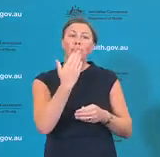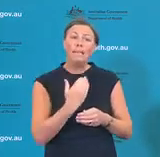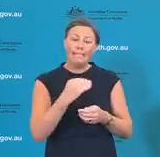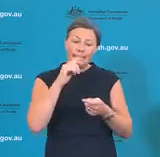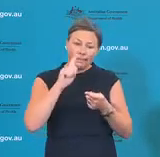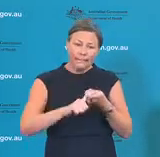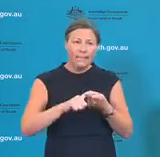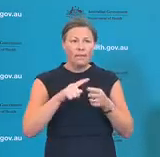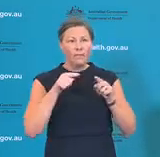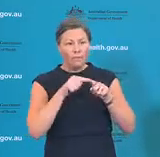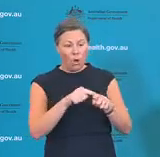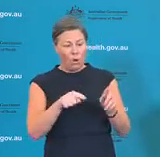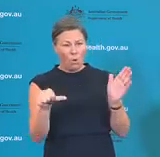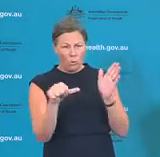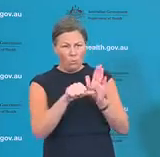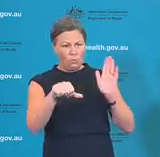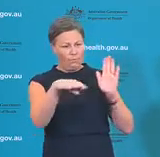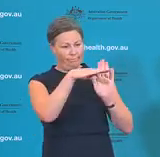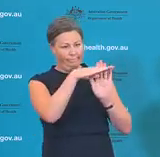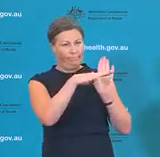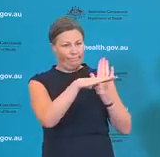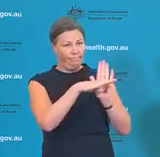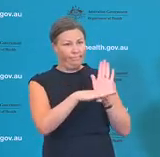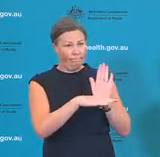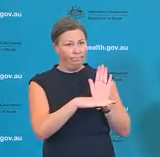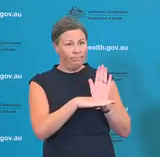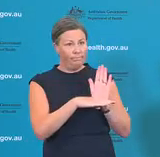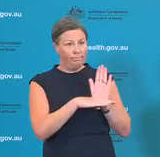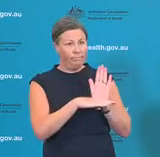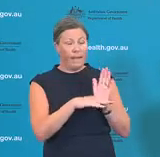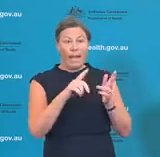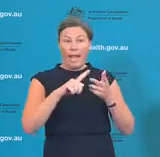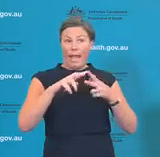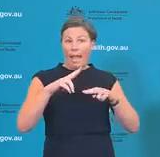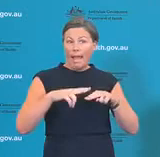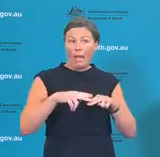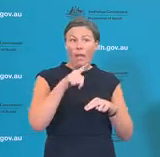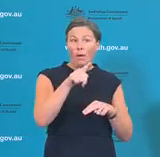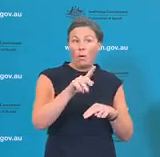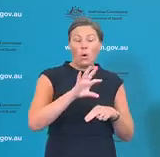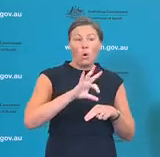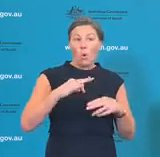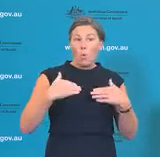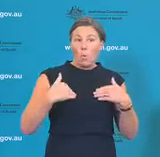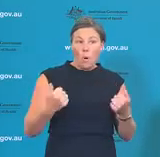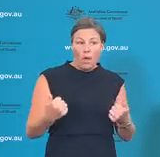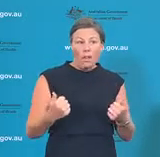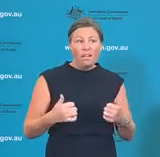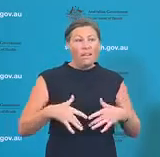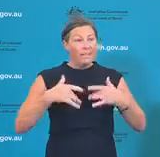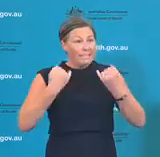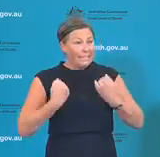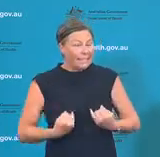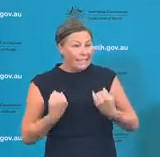mean the same to us. If you are unwell, please do not go to work. It may be as